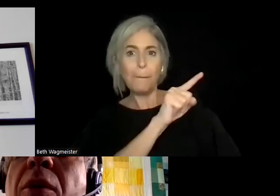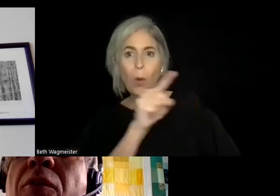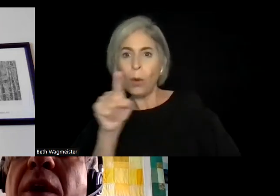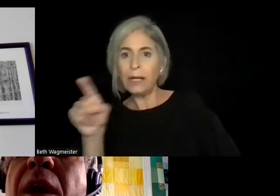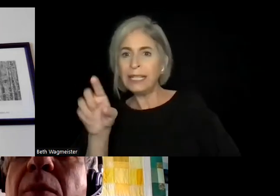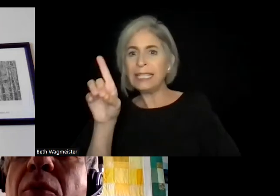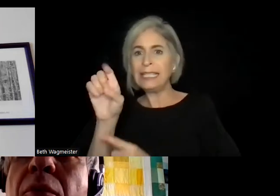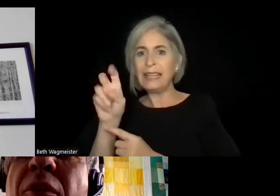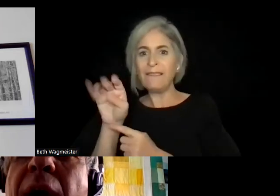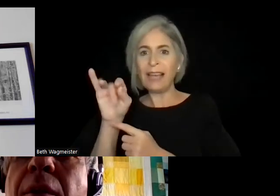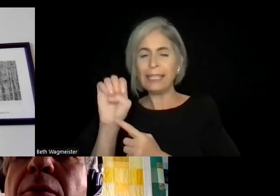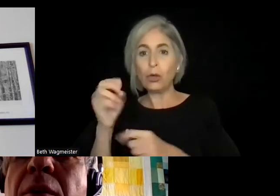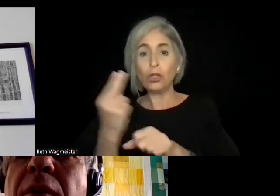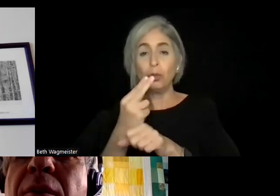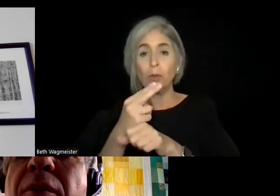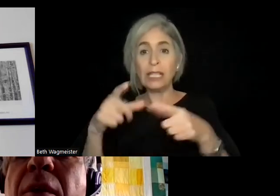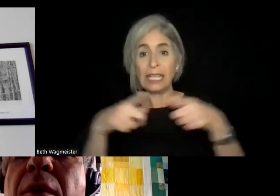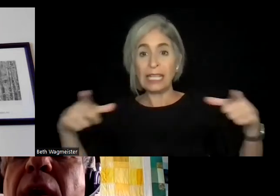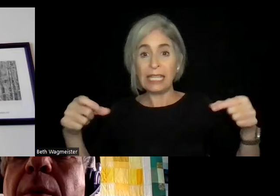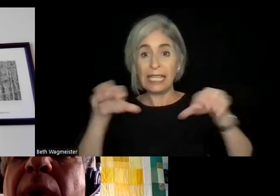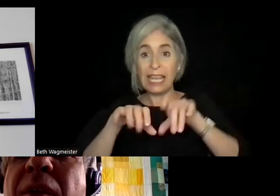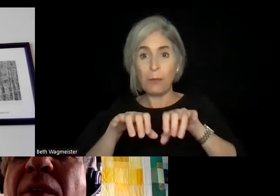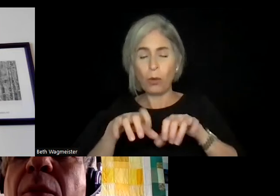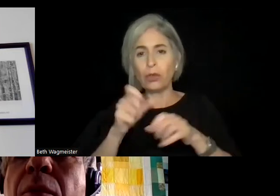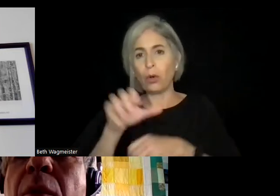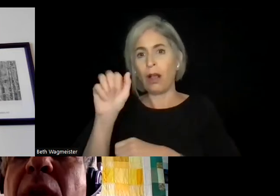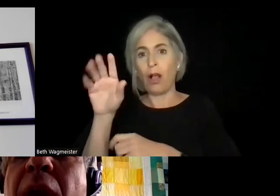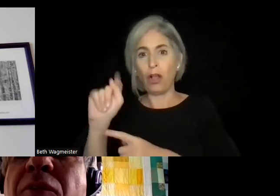being able to mimic a mouse or a